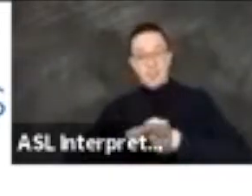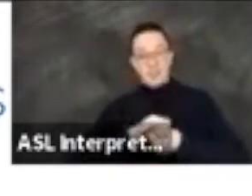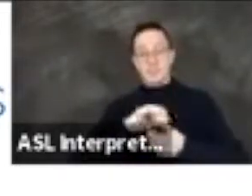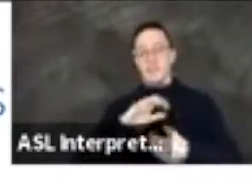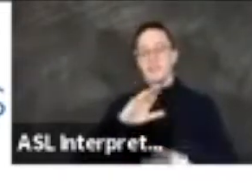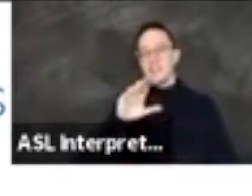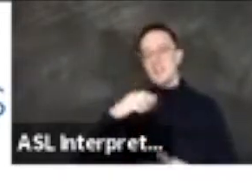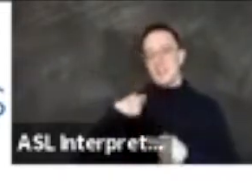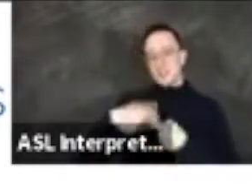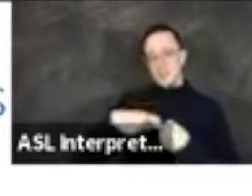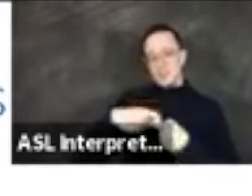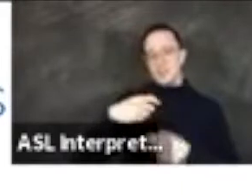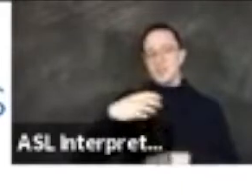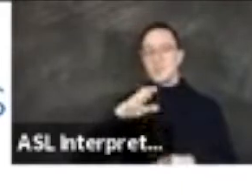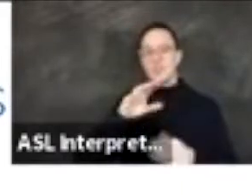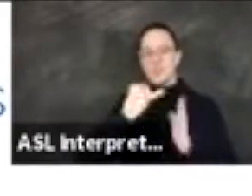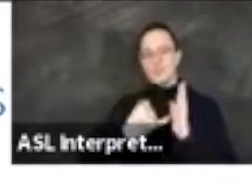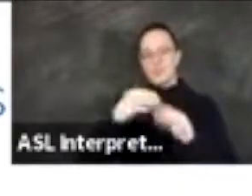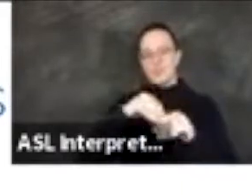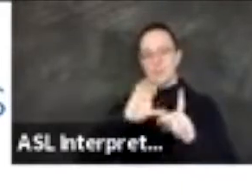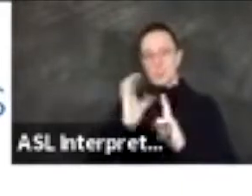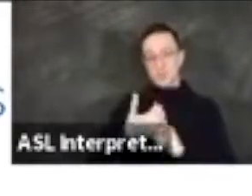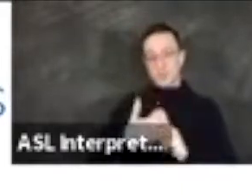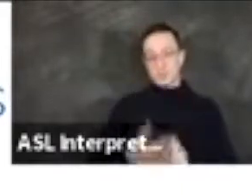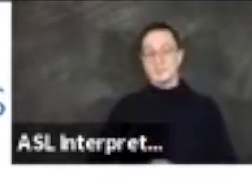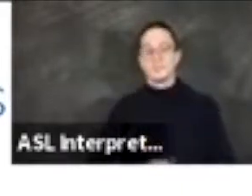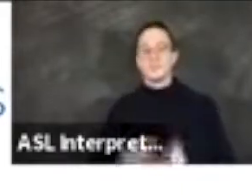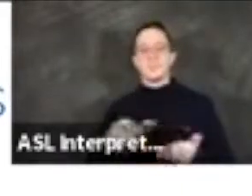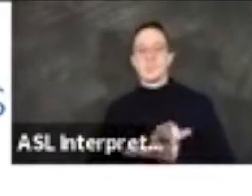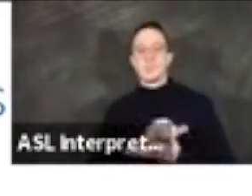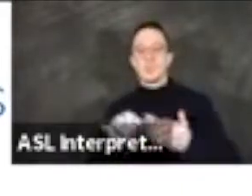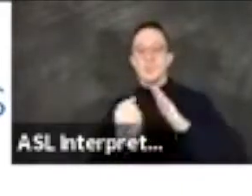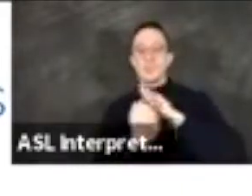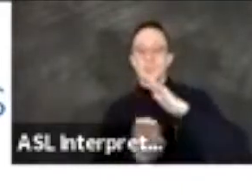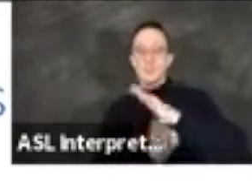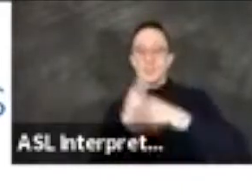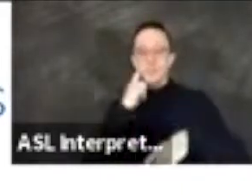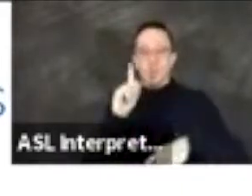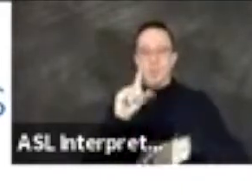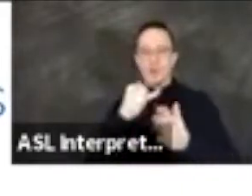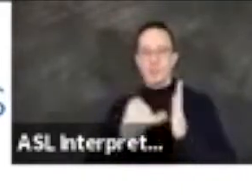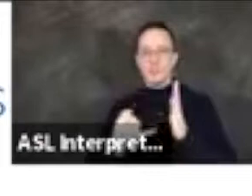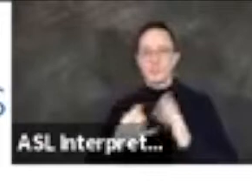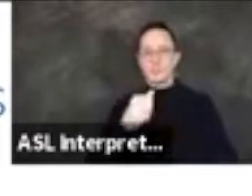NEW YORK FOUNDATION FOR THE ARTS, AND WOMEN OF COLOR IN THE ARTS.